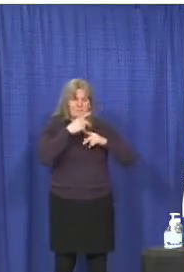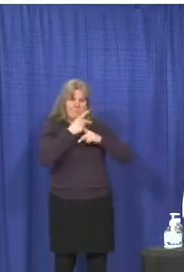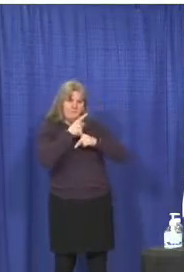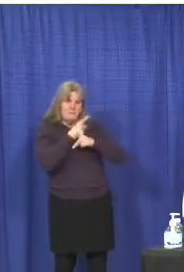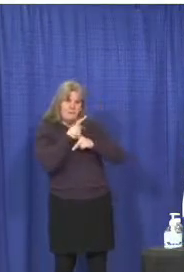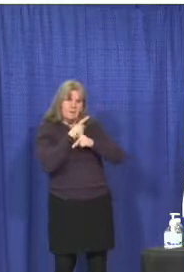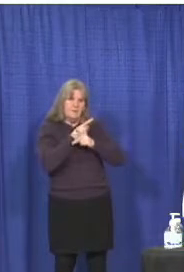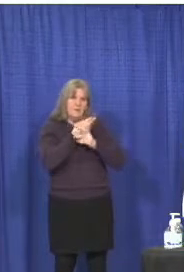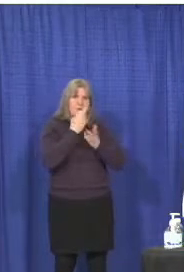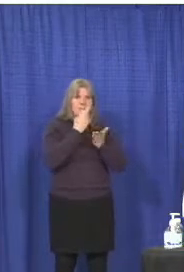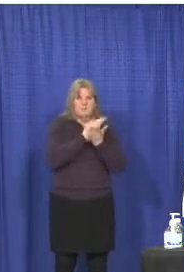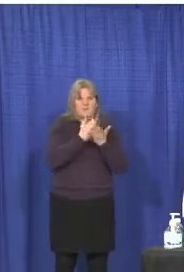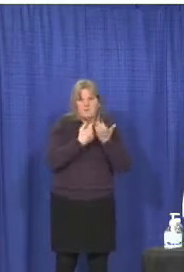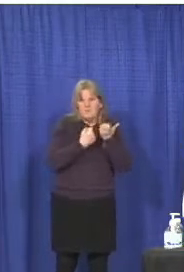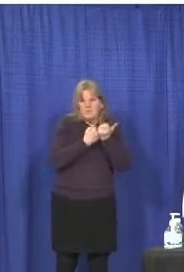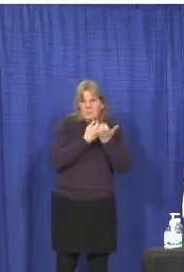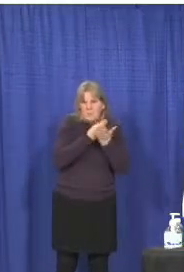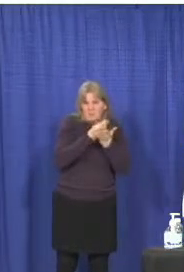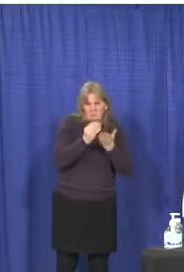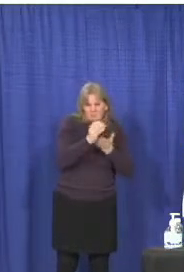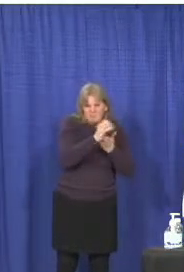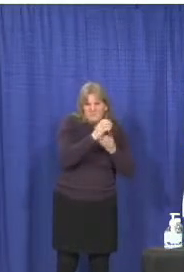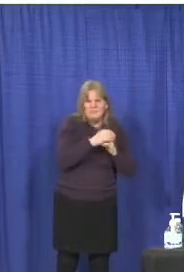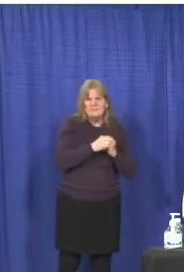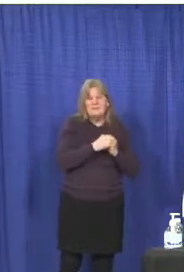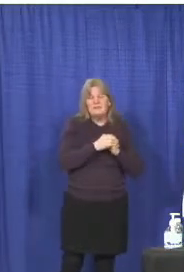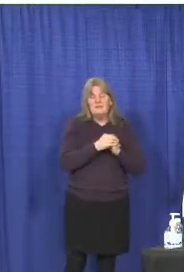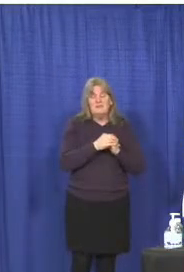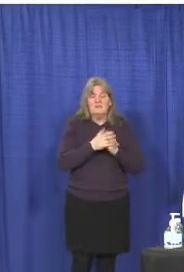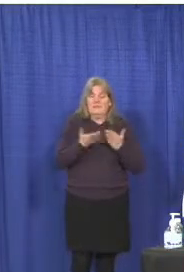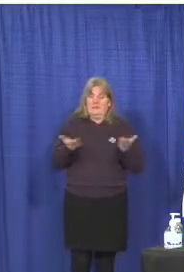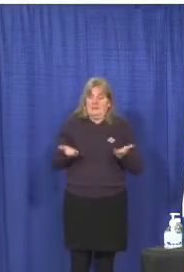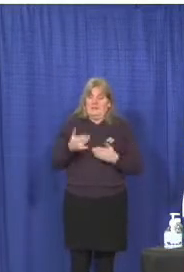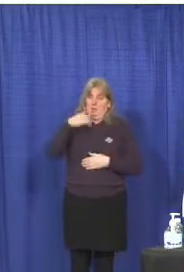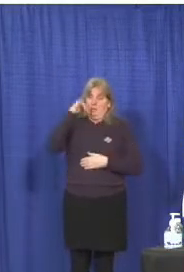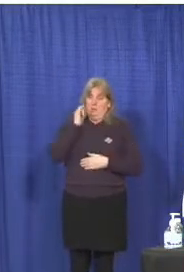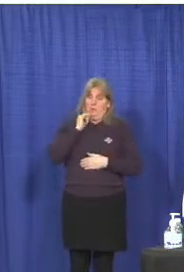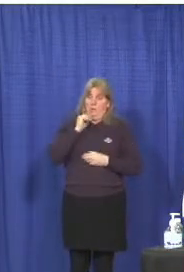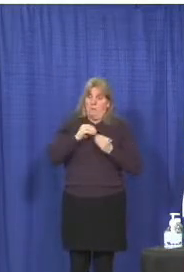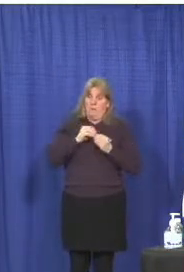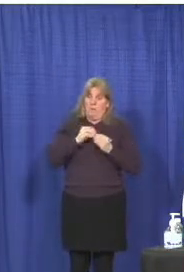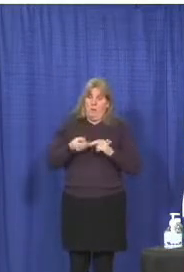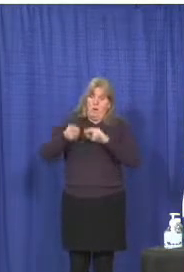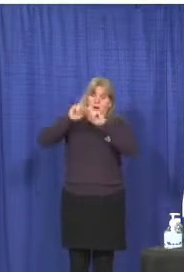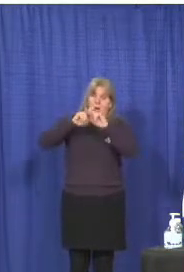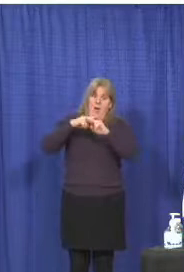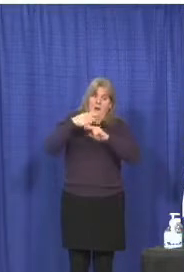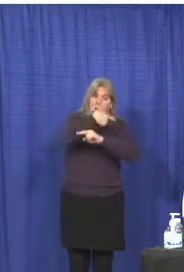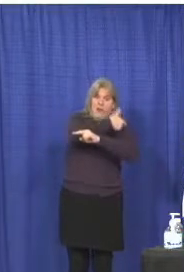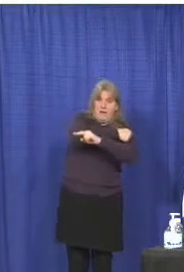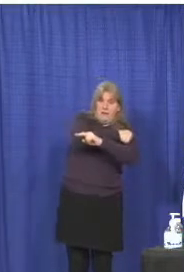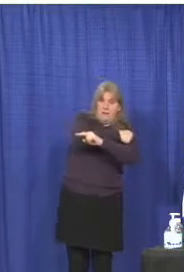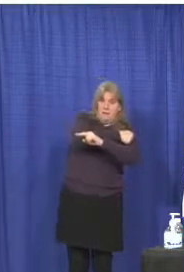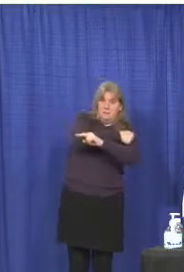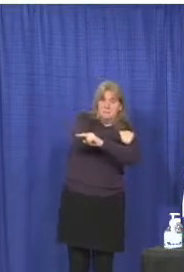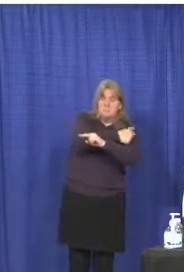interpretation and resources as we continue to reach high vaccination levels testing could